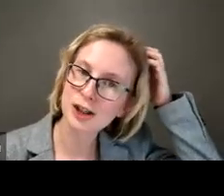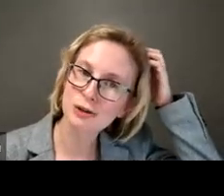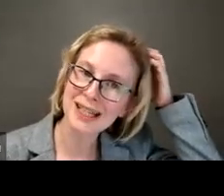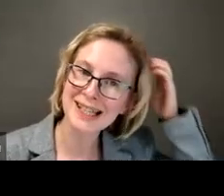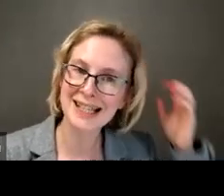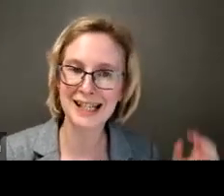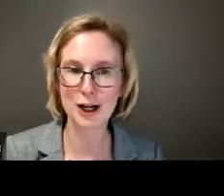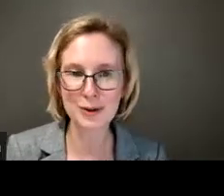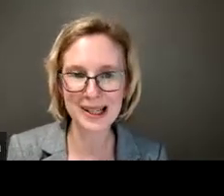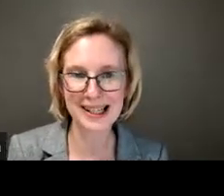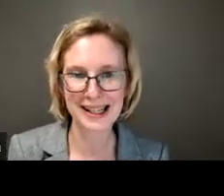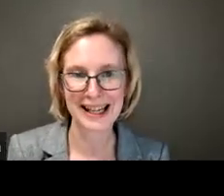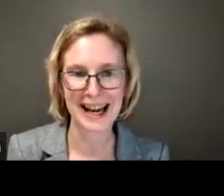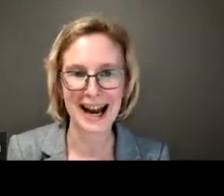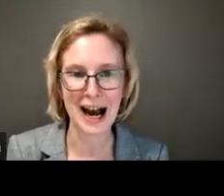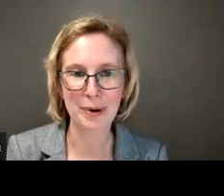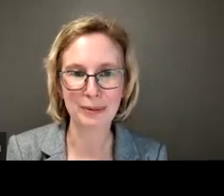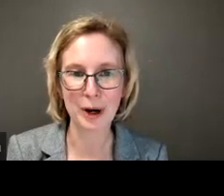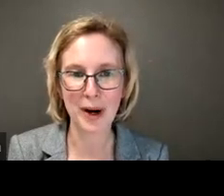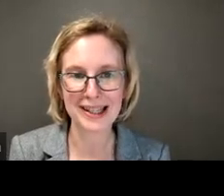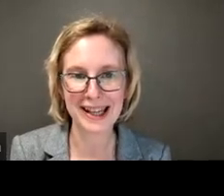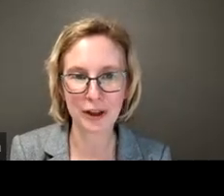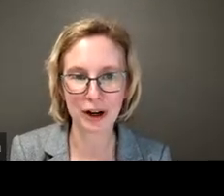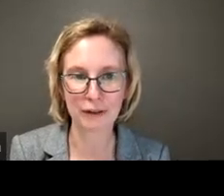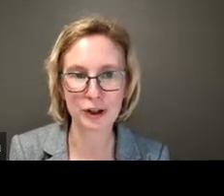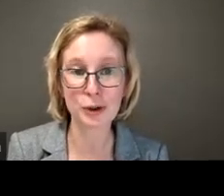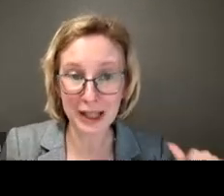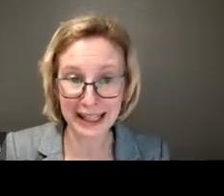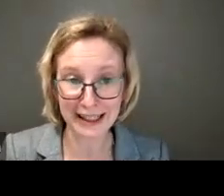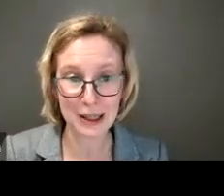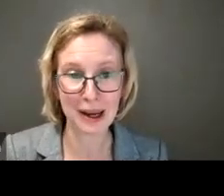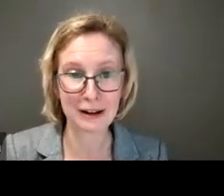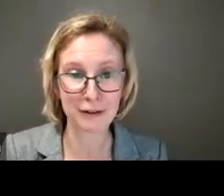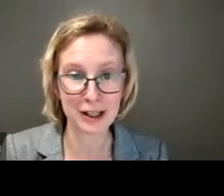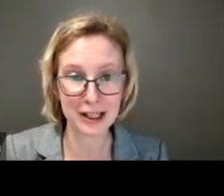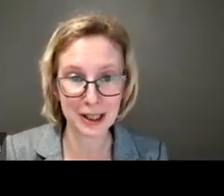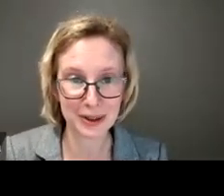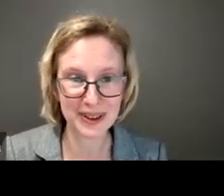SUNY CTOs put a request together for SUNY to pay for Deque. And